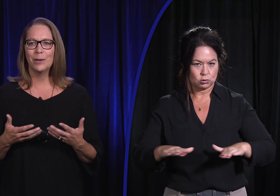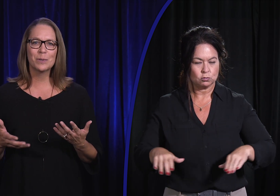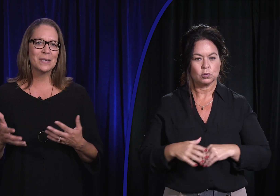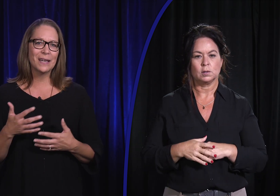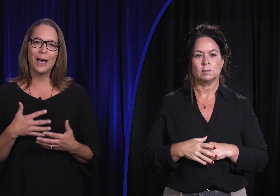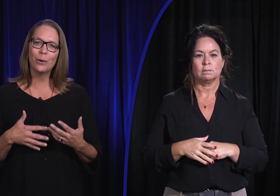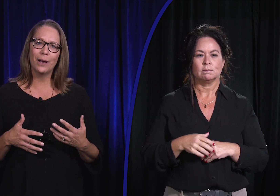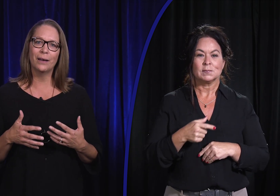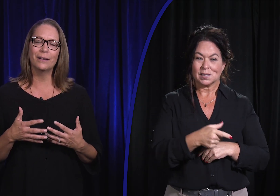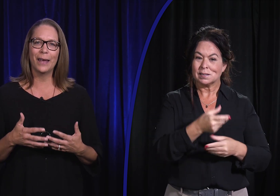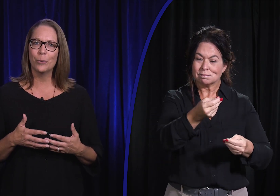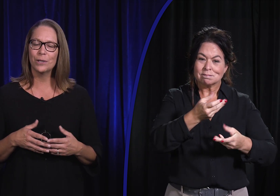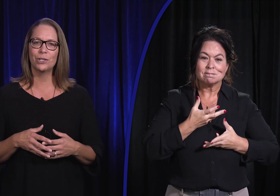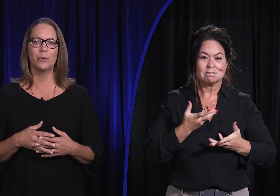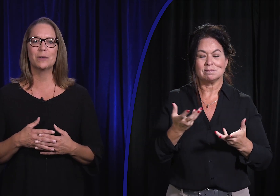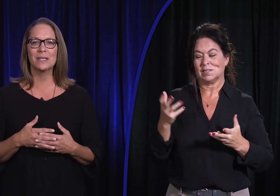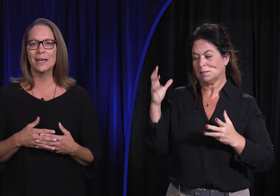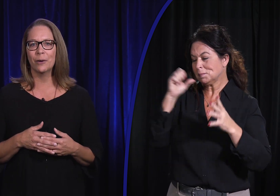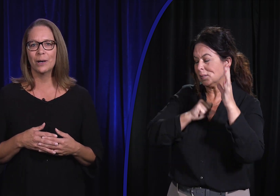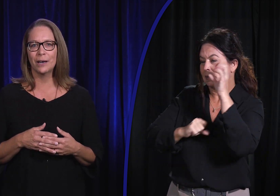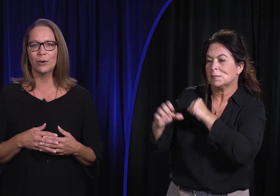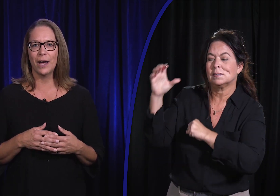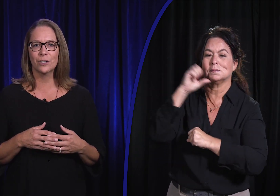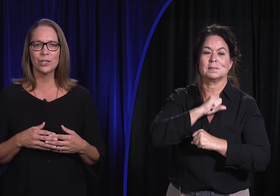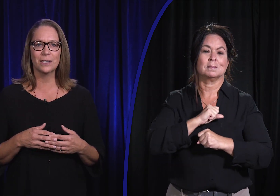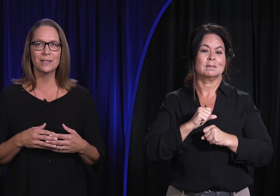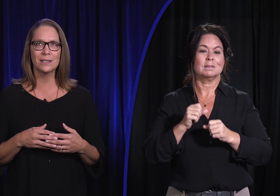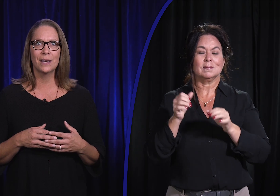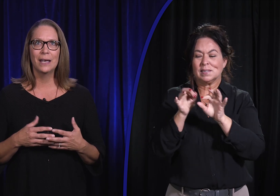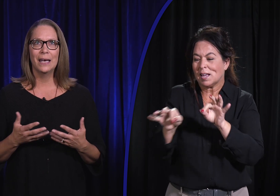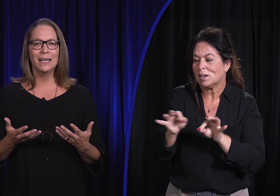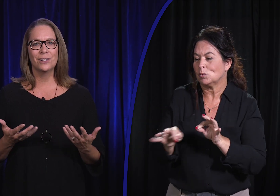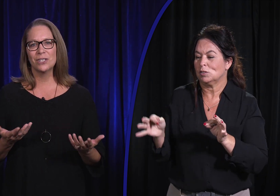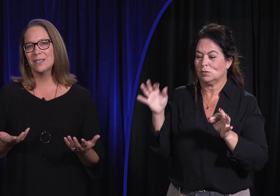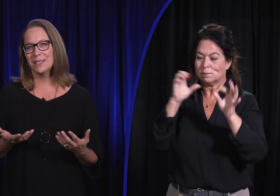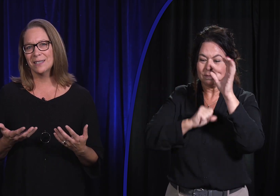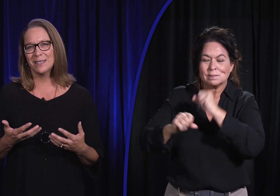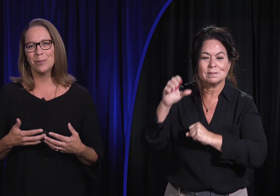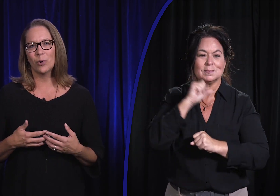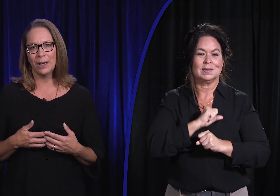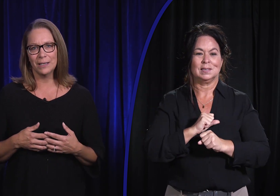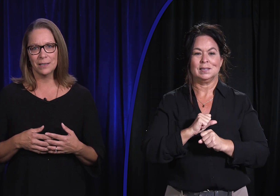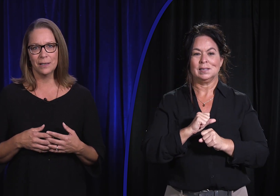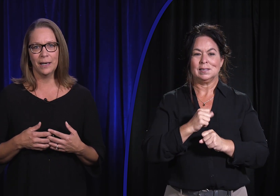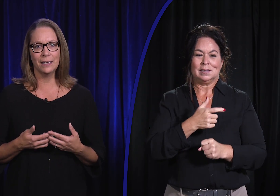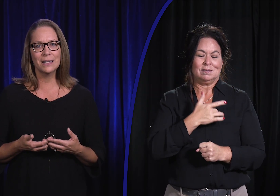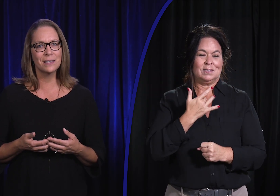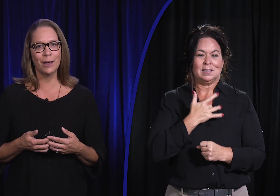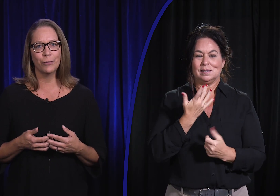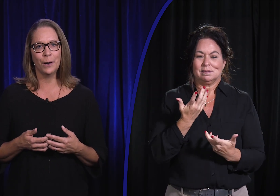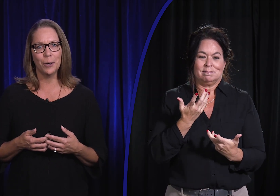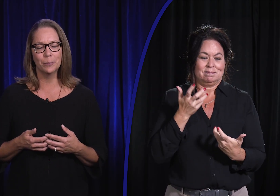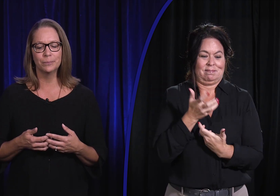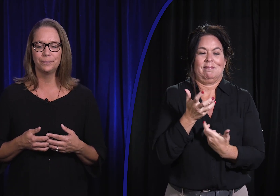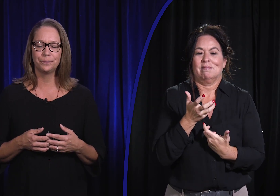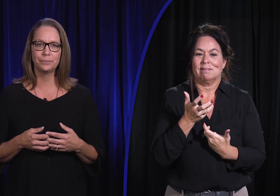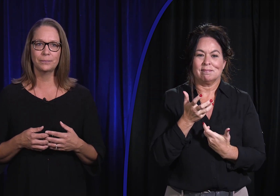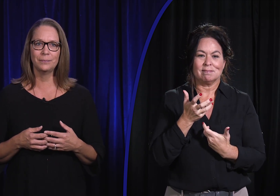He was missing out on language, he was missing out on interactions and it just didn't seem right, at least not for him.